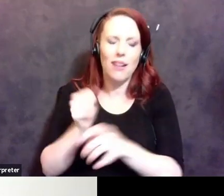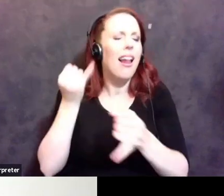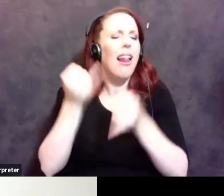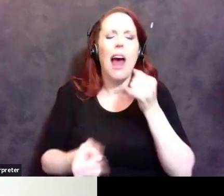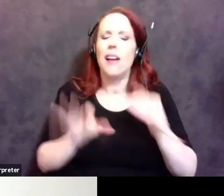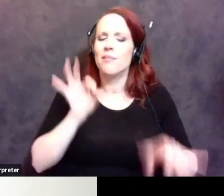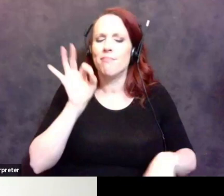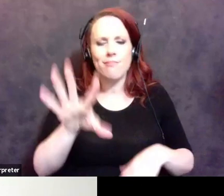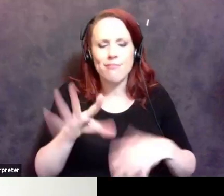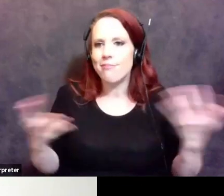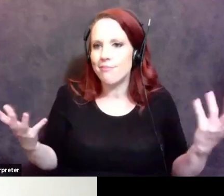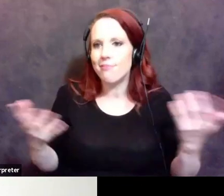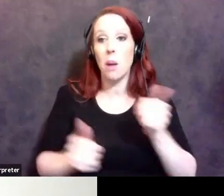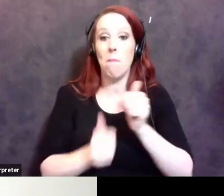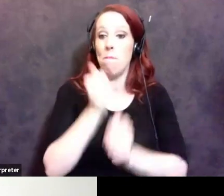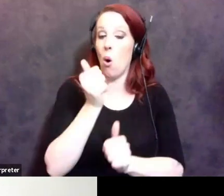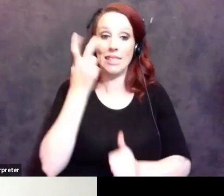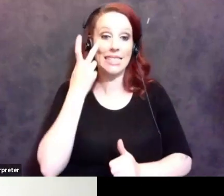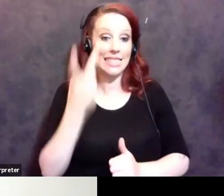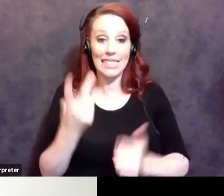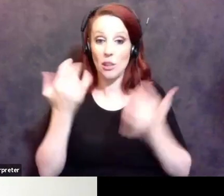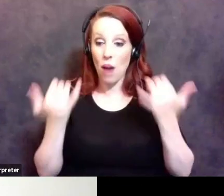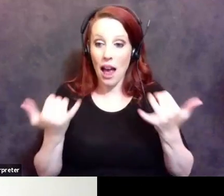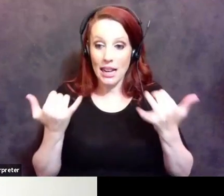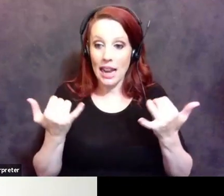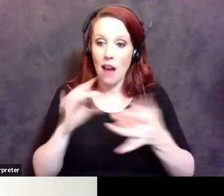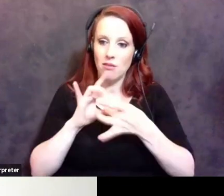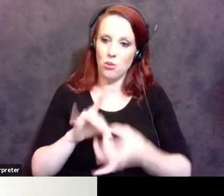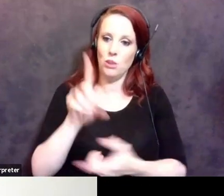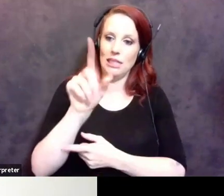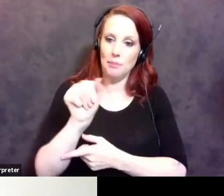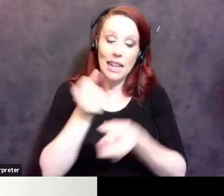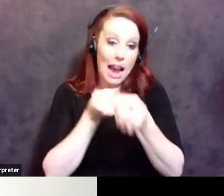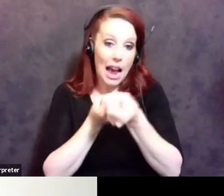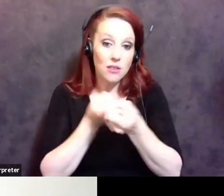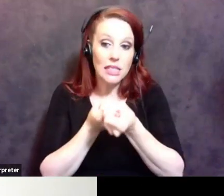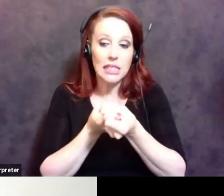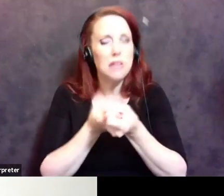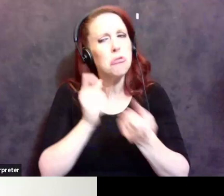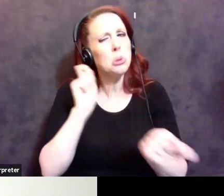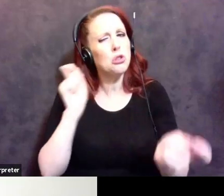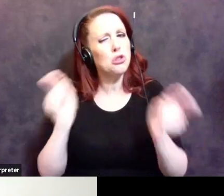we see right now in terms of disability advocacy, and it is changing. Previously it was very